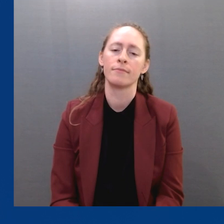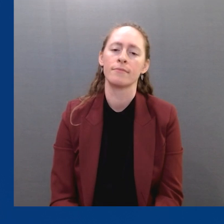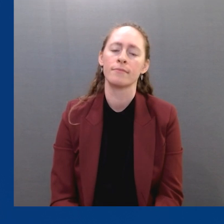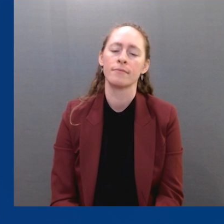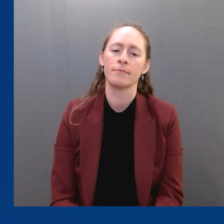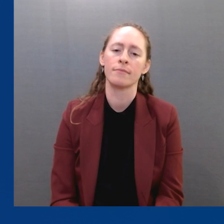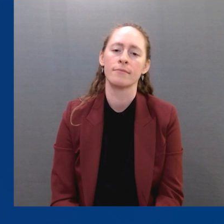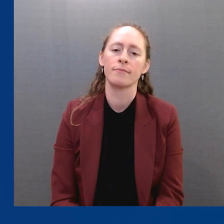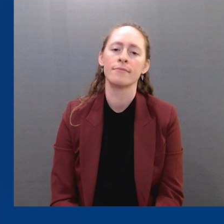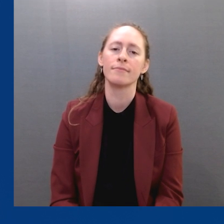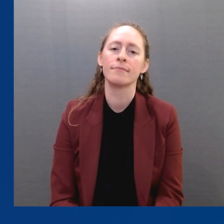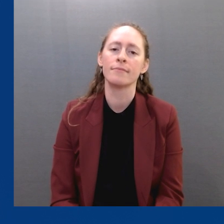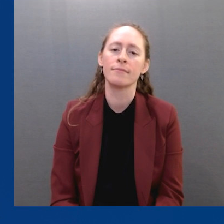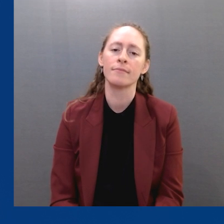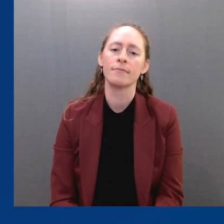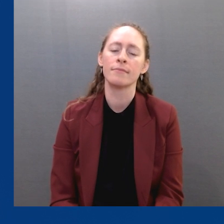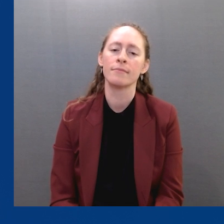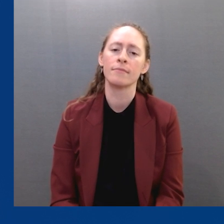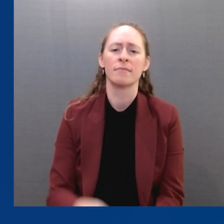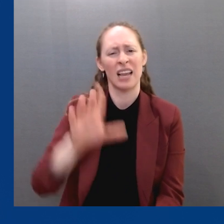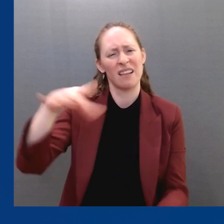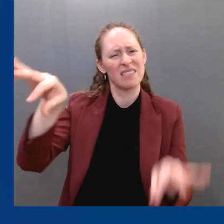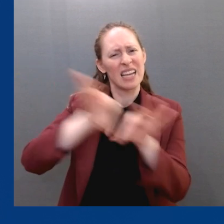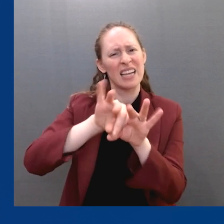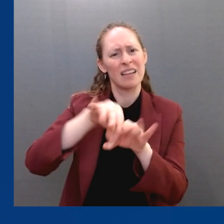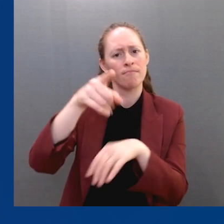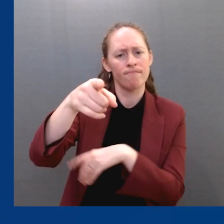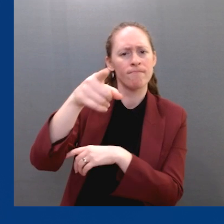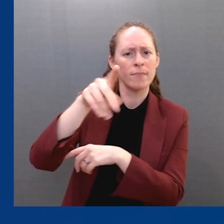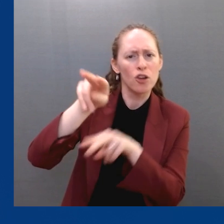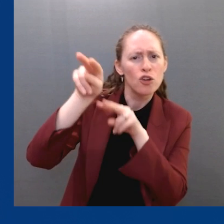which the CDC does well, and in that regard,